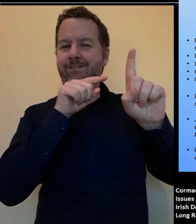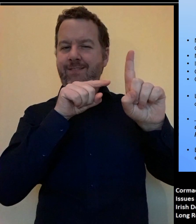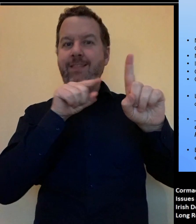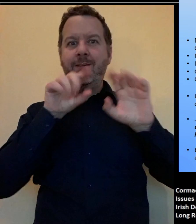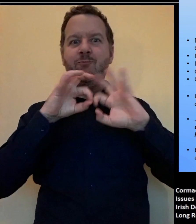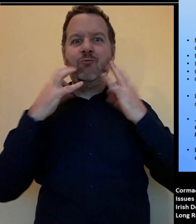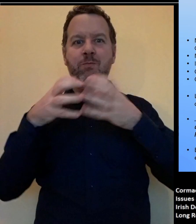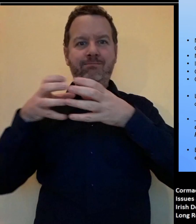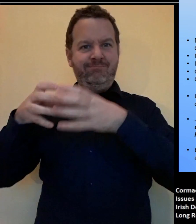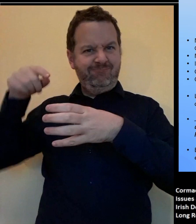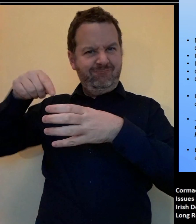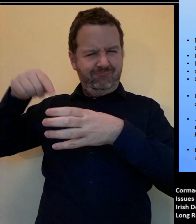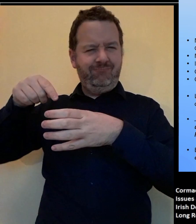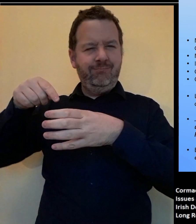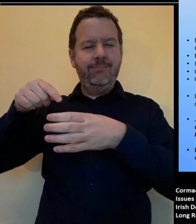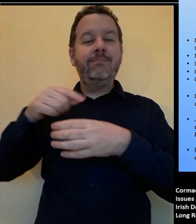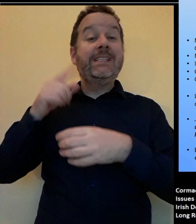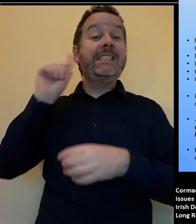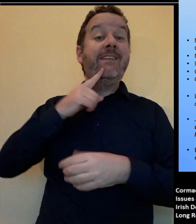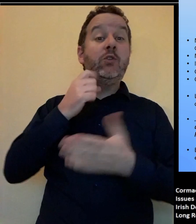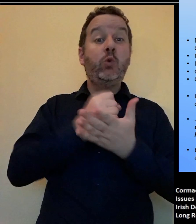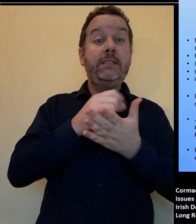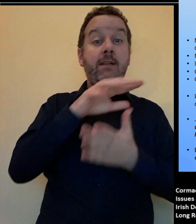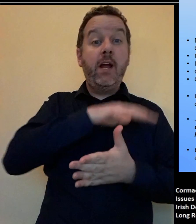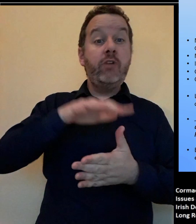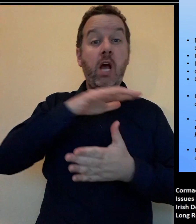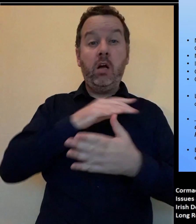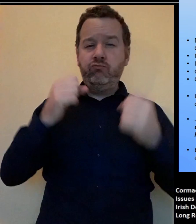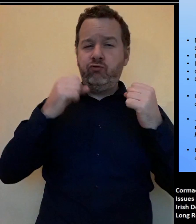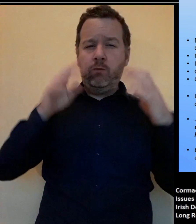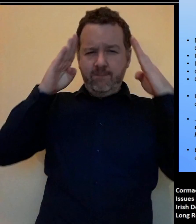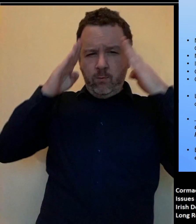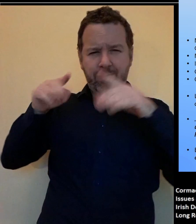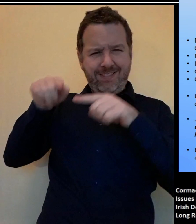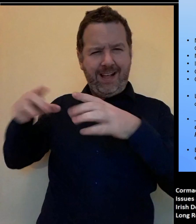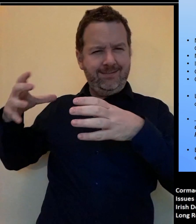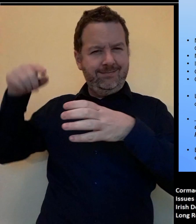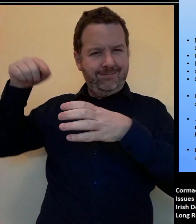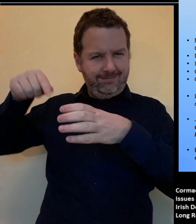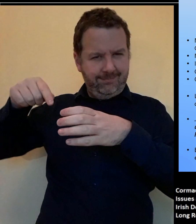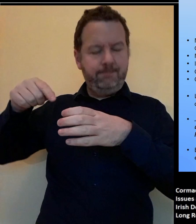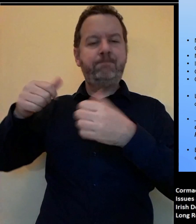that Deaf studies takes as its primary focus of inquiry.